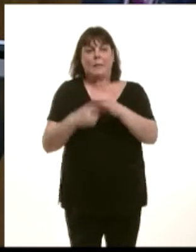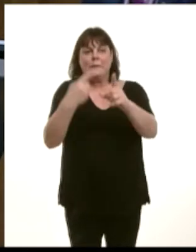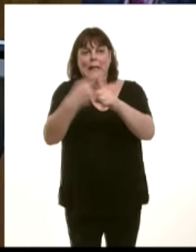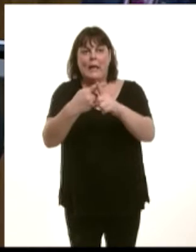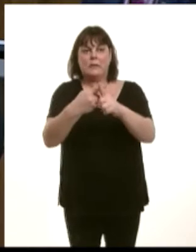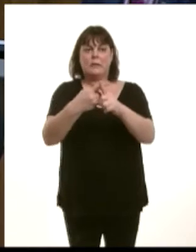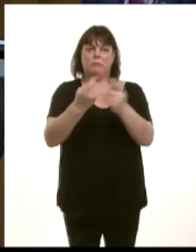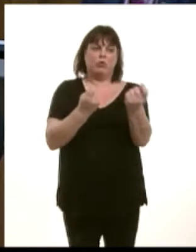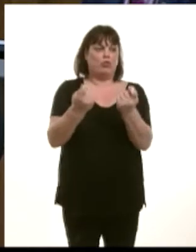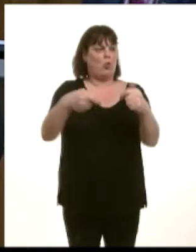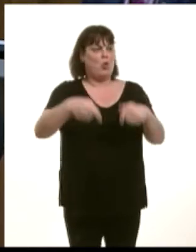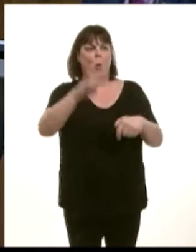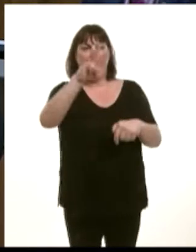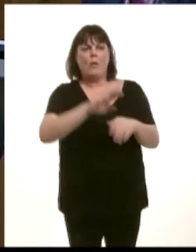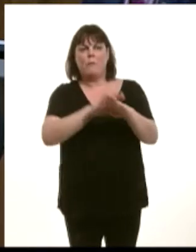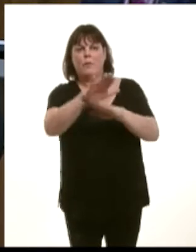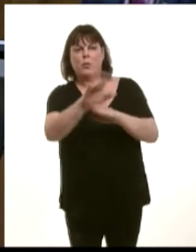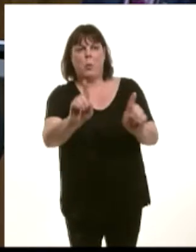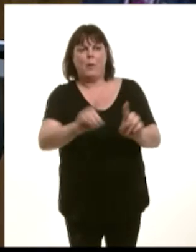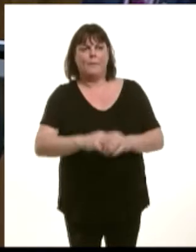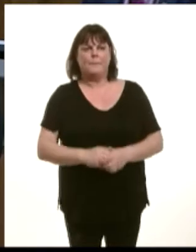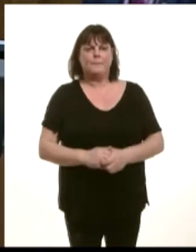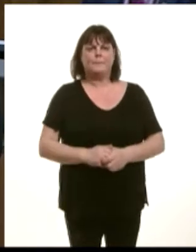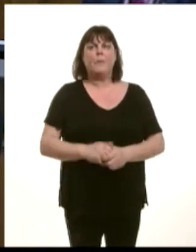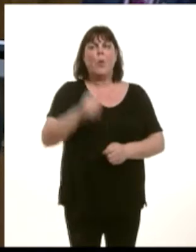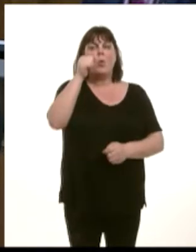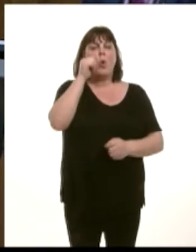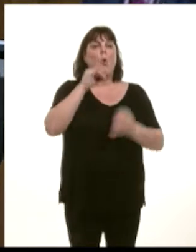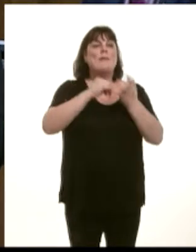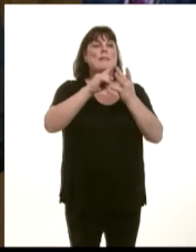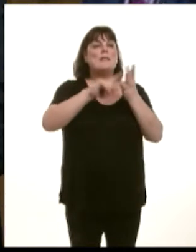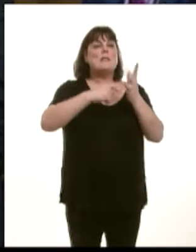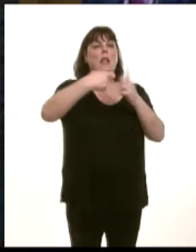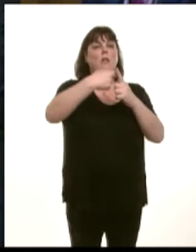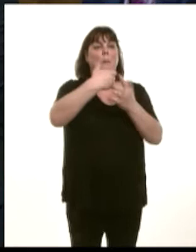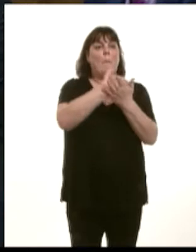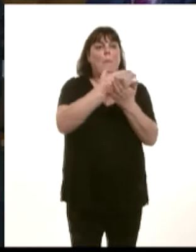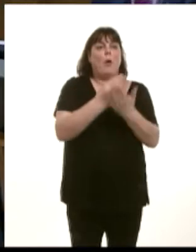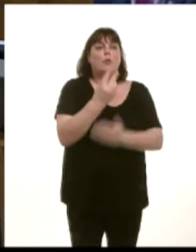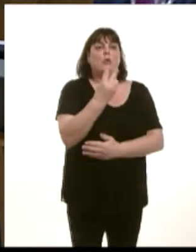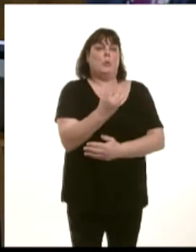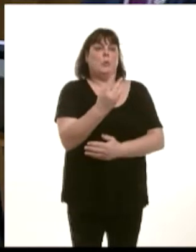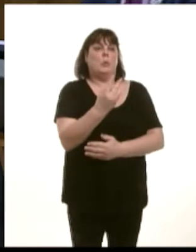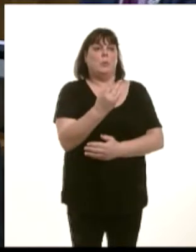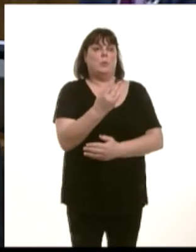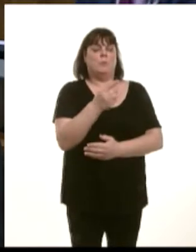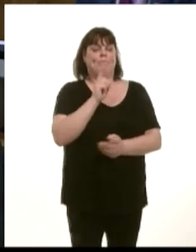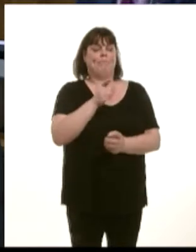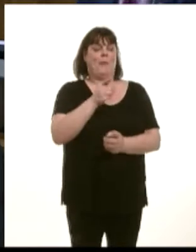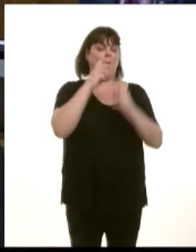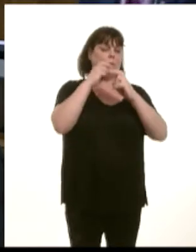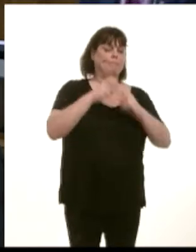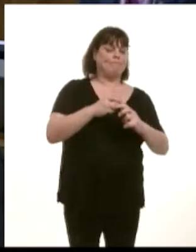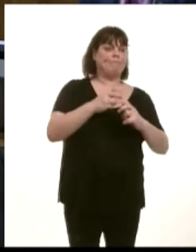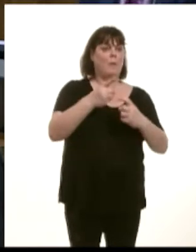Of course, we know that part 2 of Silk provided the text, if you like, in terms of further